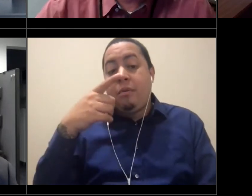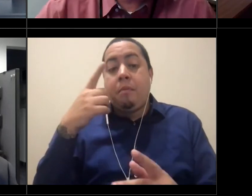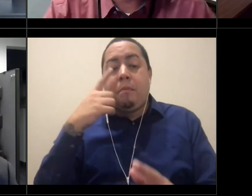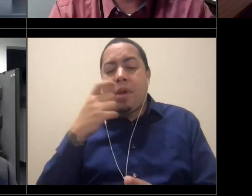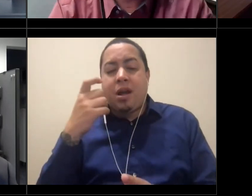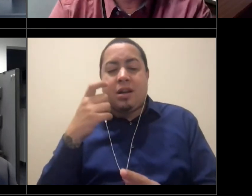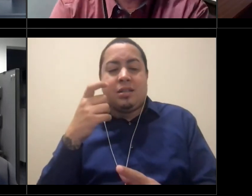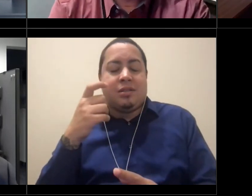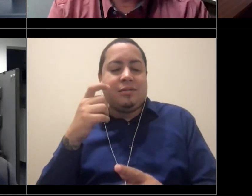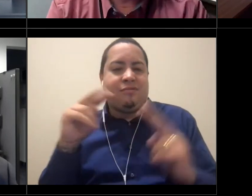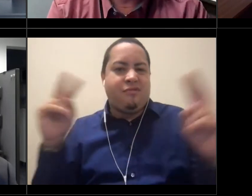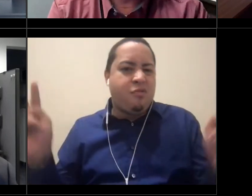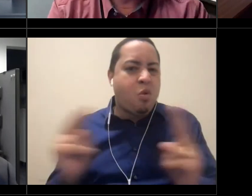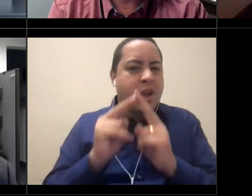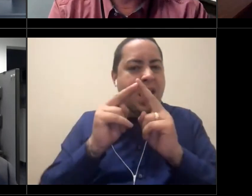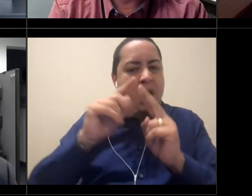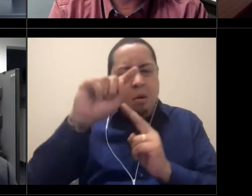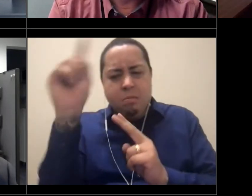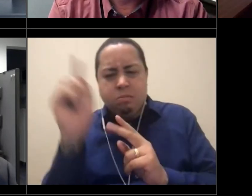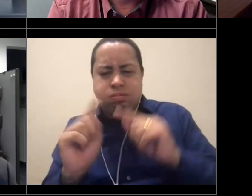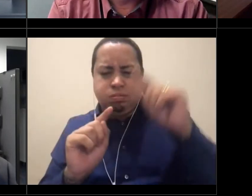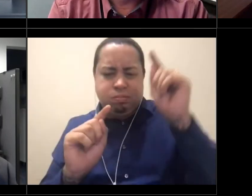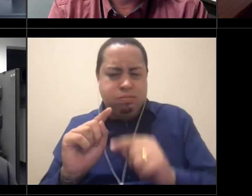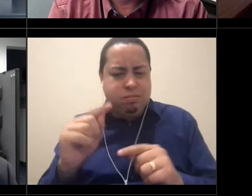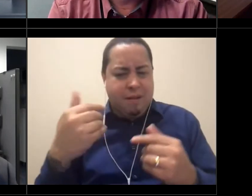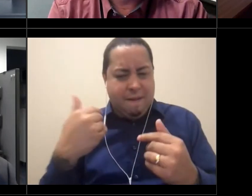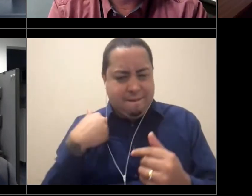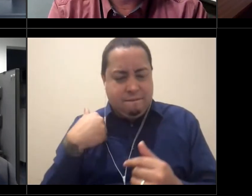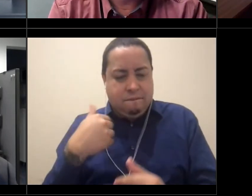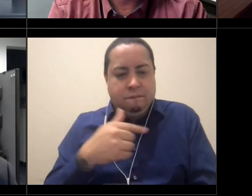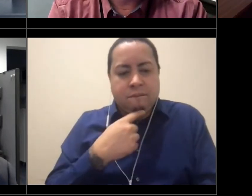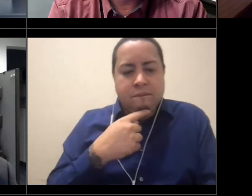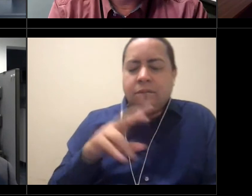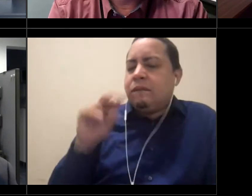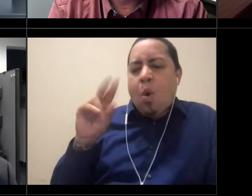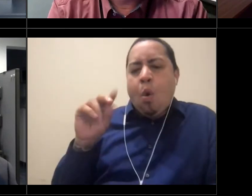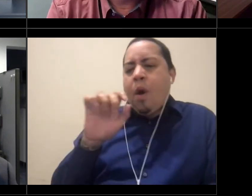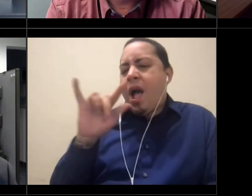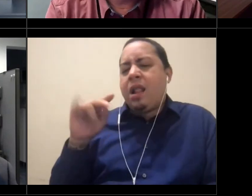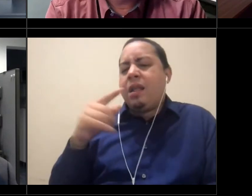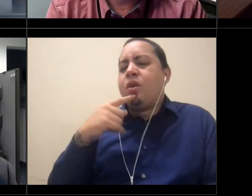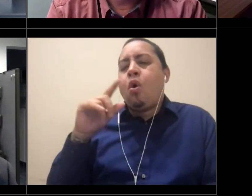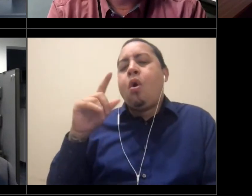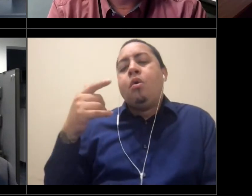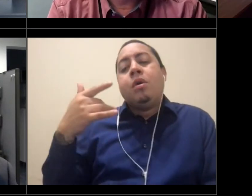but it's not something that we monitor. We were limited to monitoring and reporting on volcanic ash,